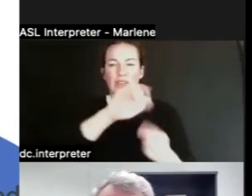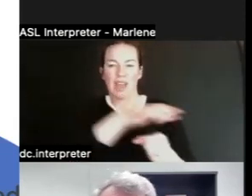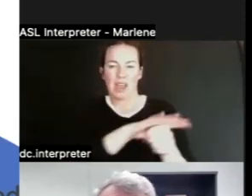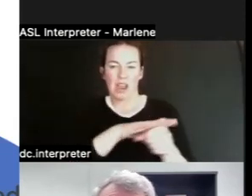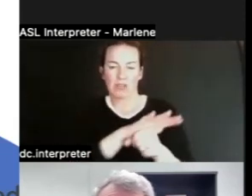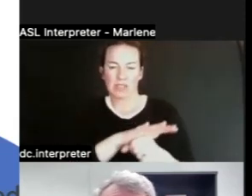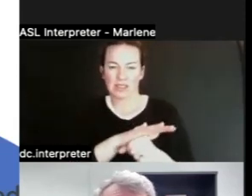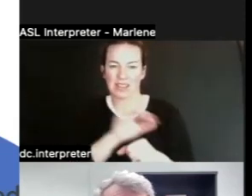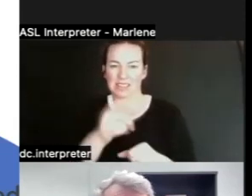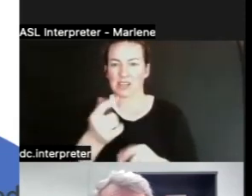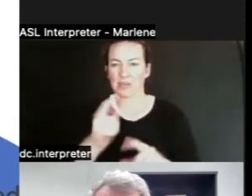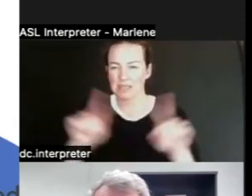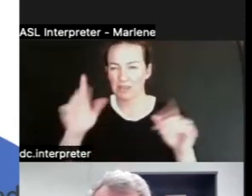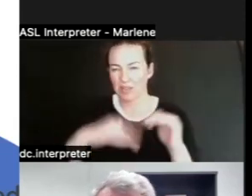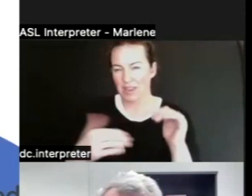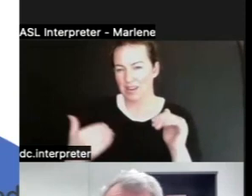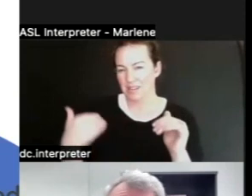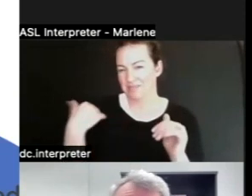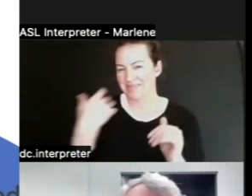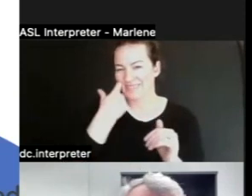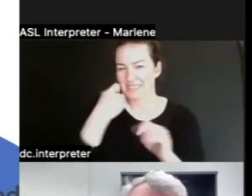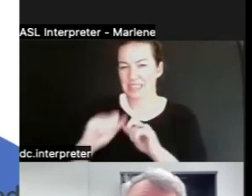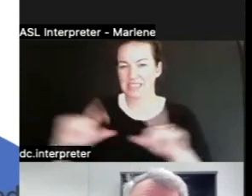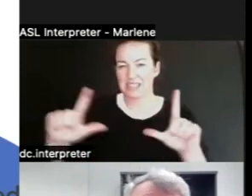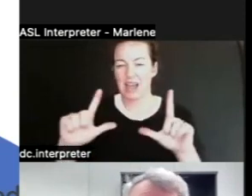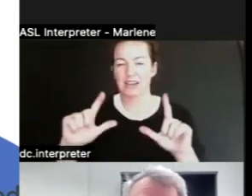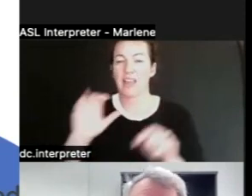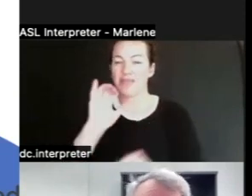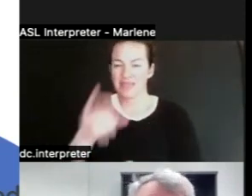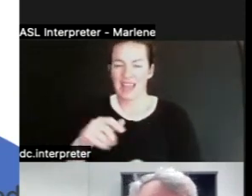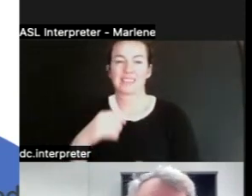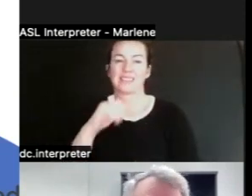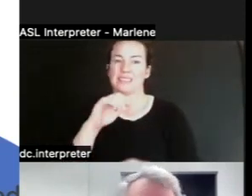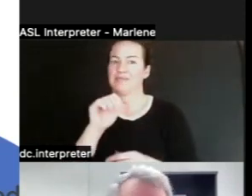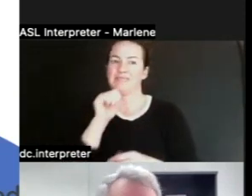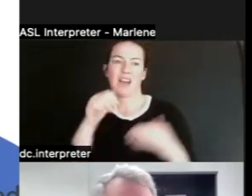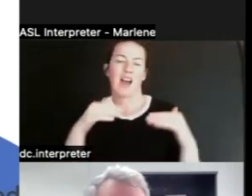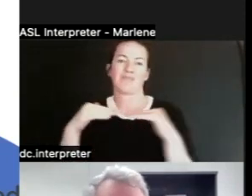that's the kind of problem we've got. That is not driving equity, it's not driving the outcomes we